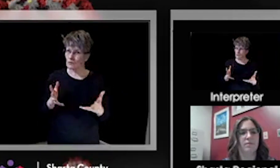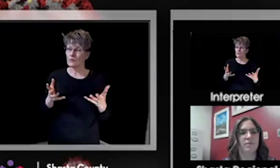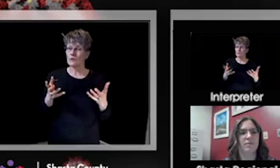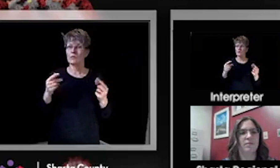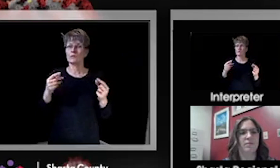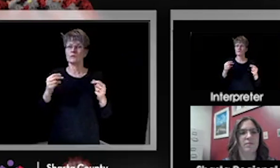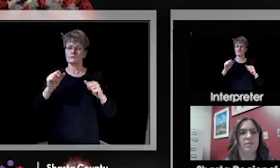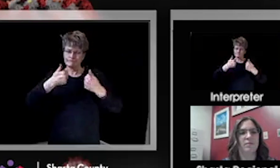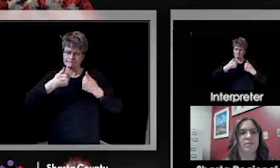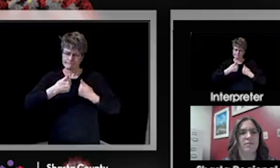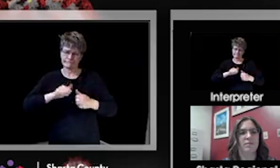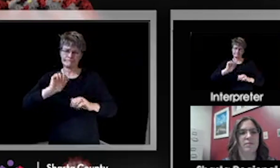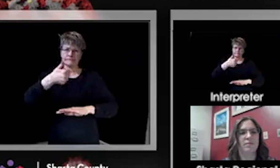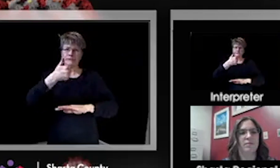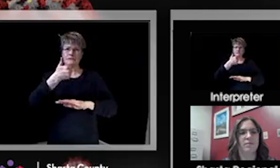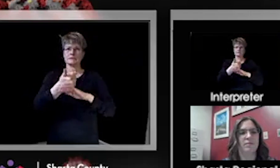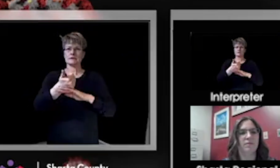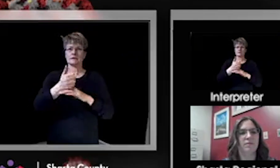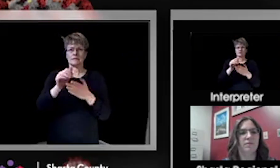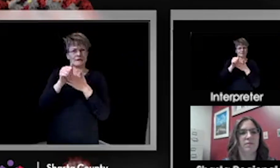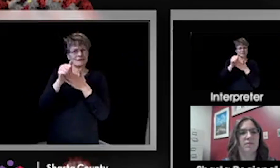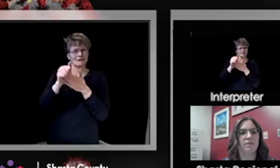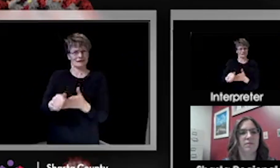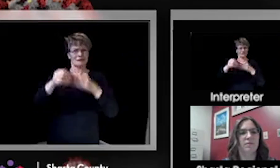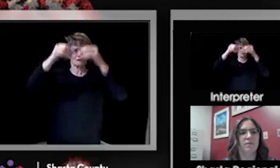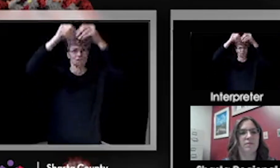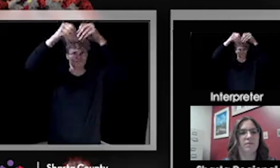in place. They have a Medical Officer and Chief Nursing Officer, those kinds of positions.